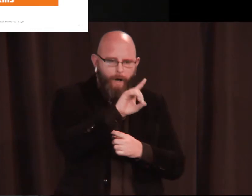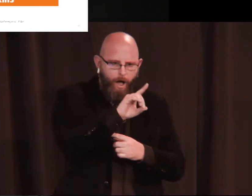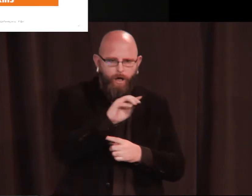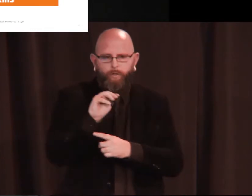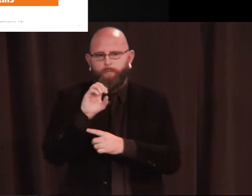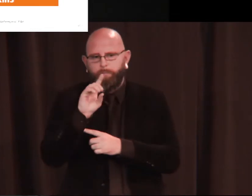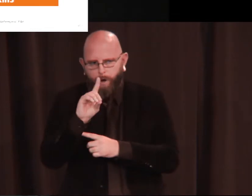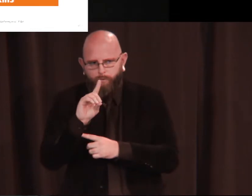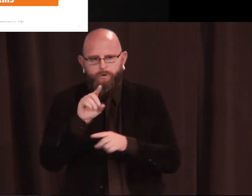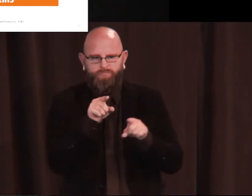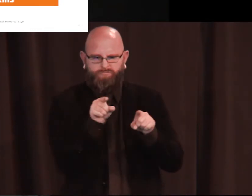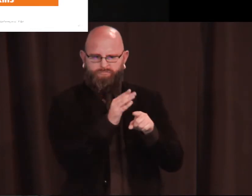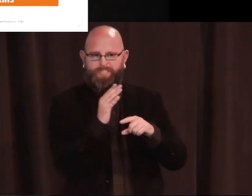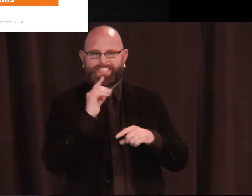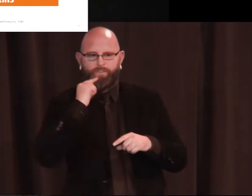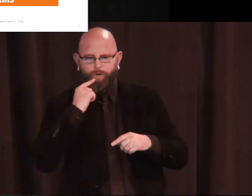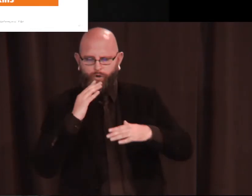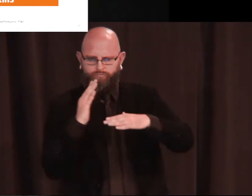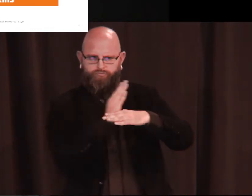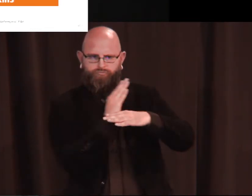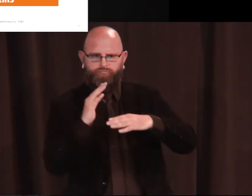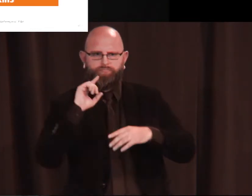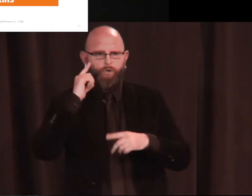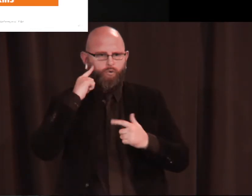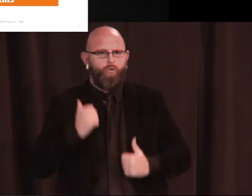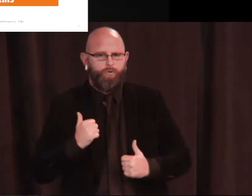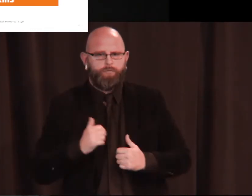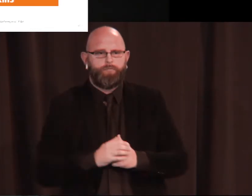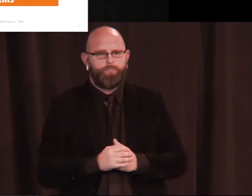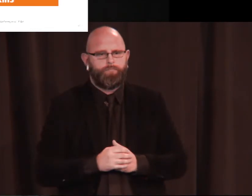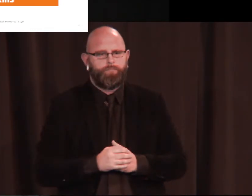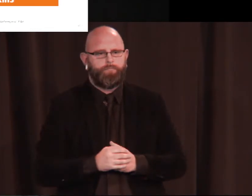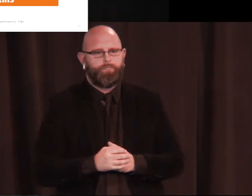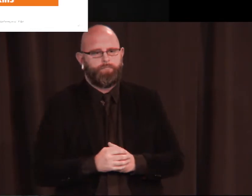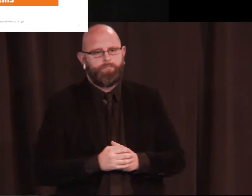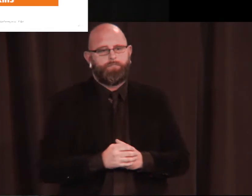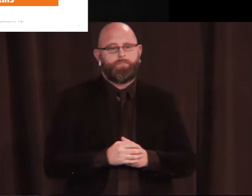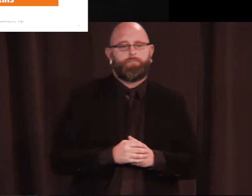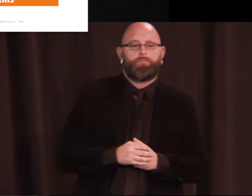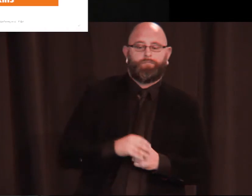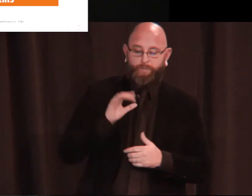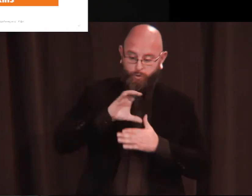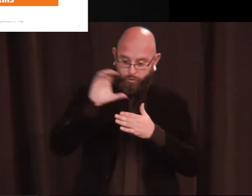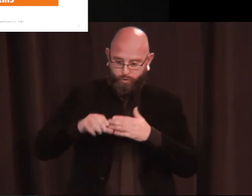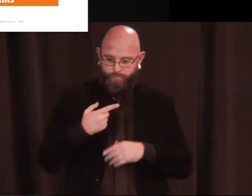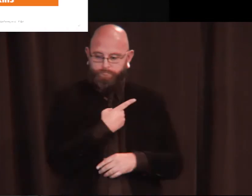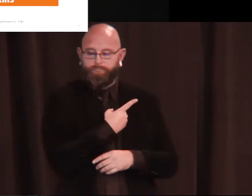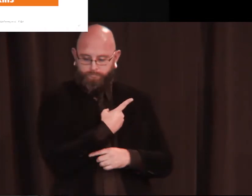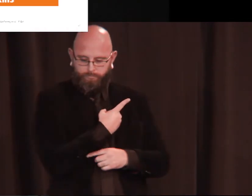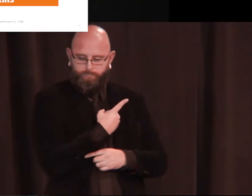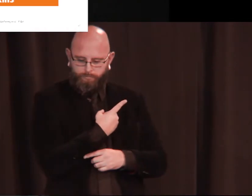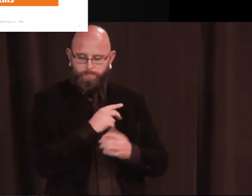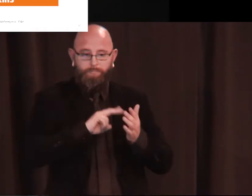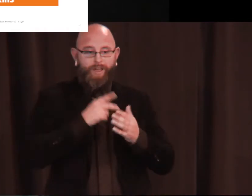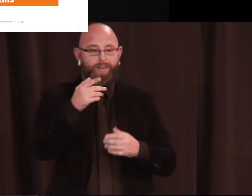So, we find -- and then -- so, we can conclude from that, the children that have the appropriately fit hearing aids are showing steeper growth in